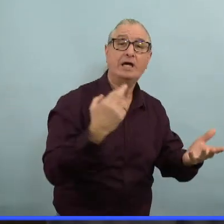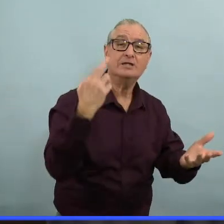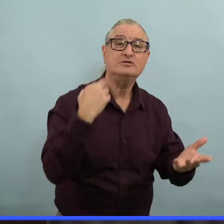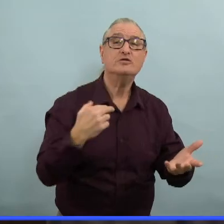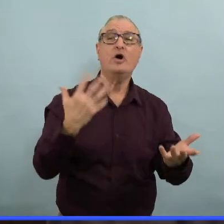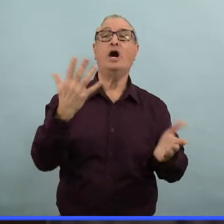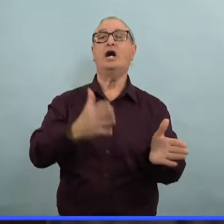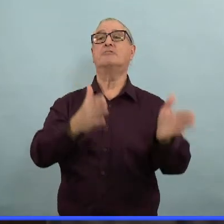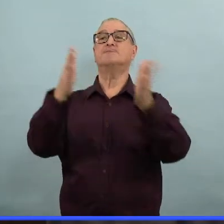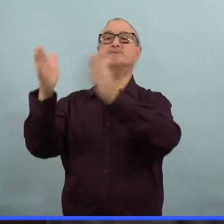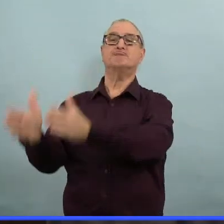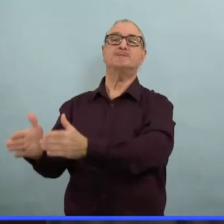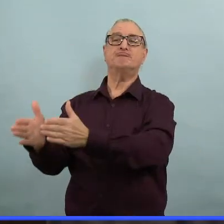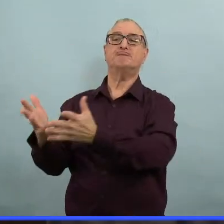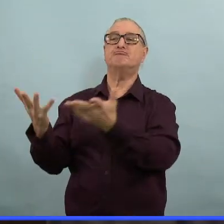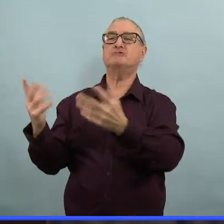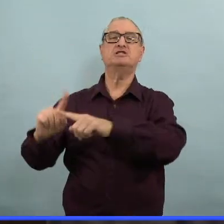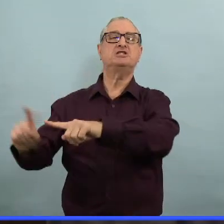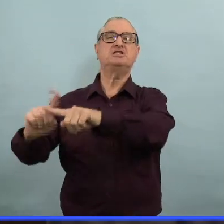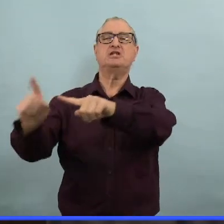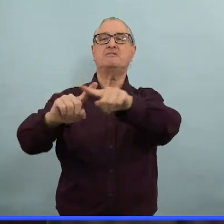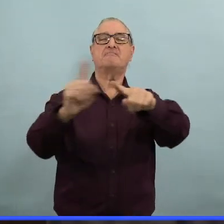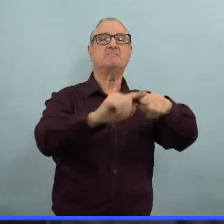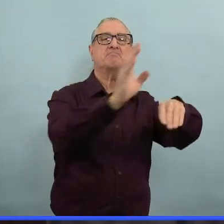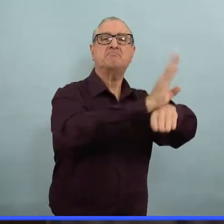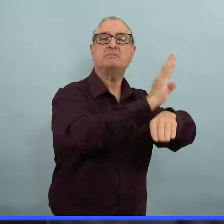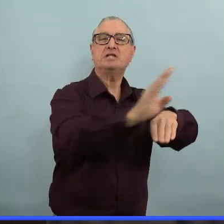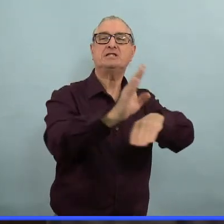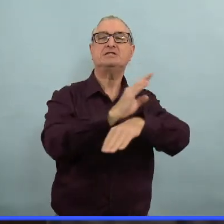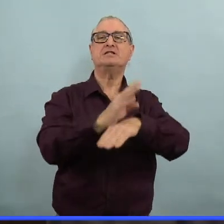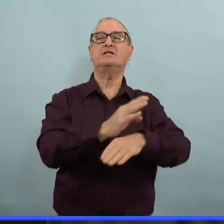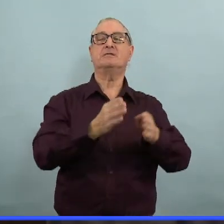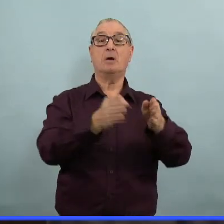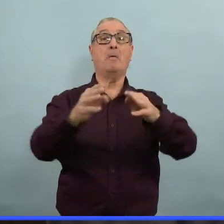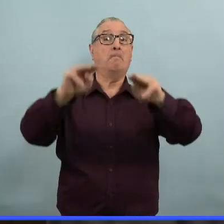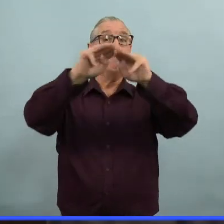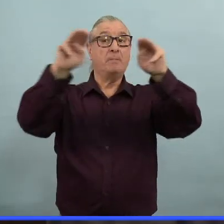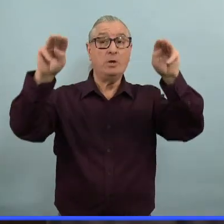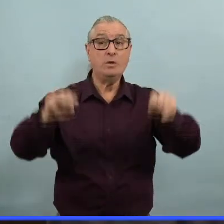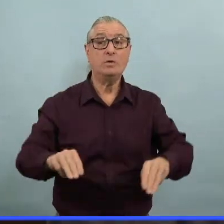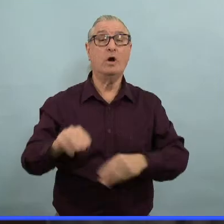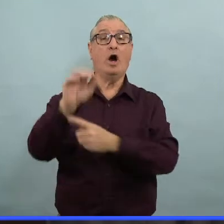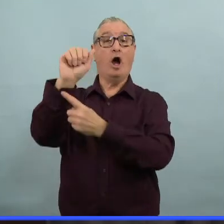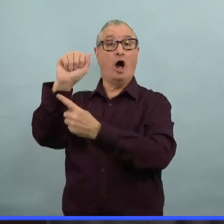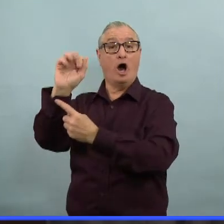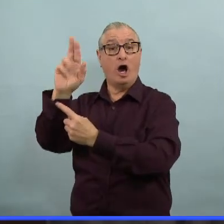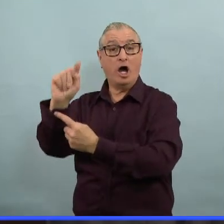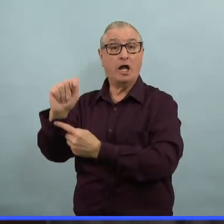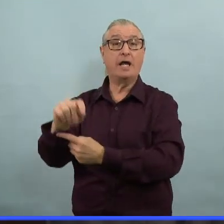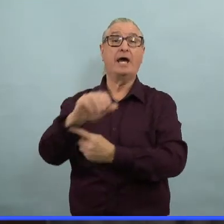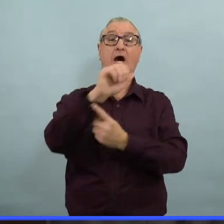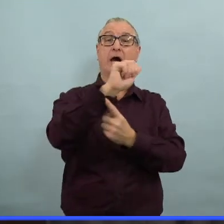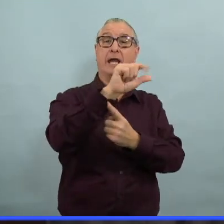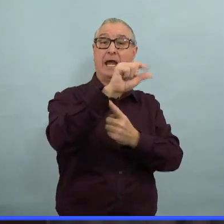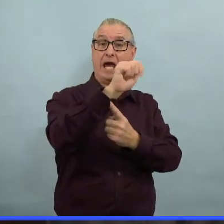capacity and museum and art gallery capacity as well as capacity for sporting events